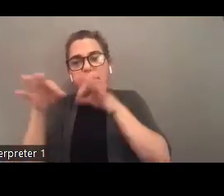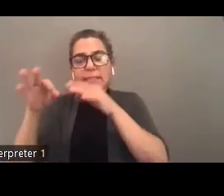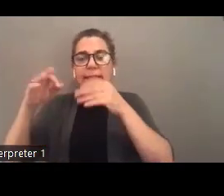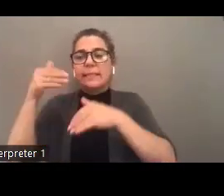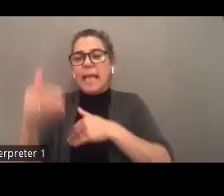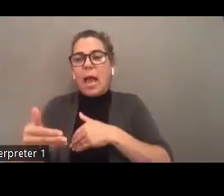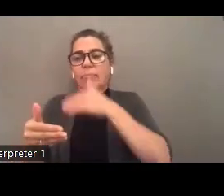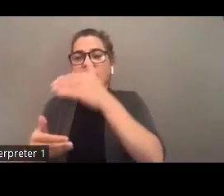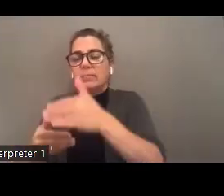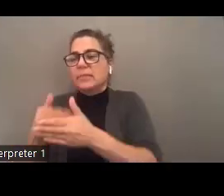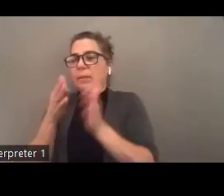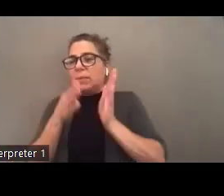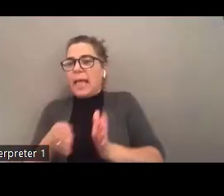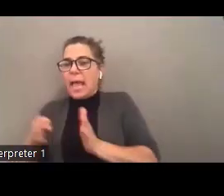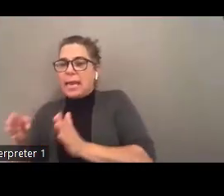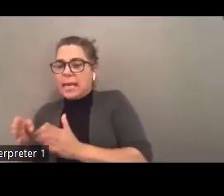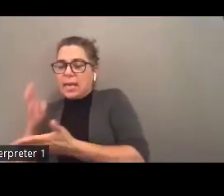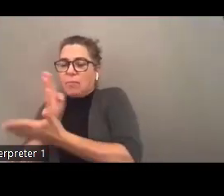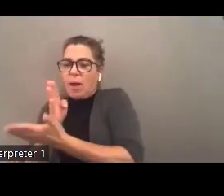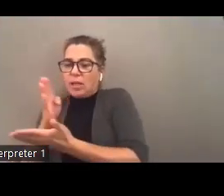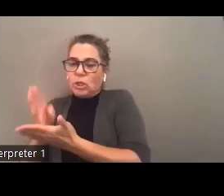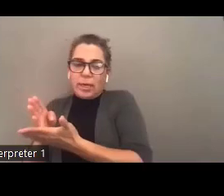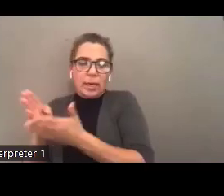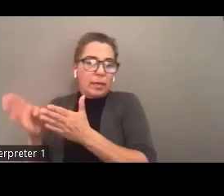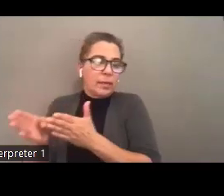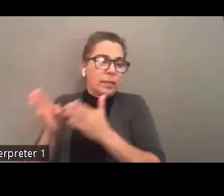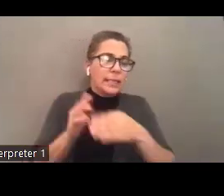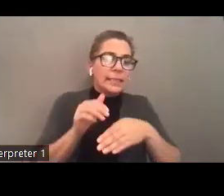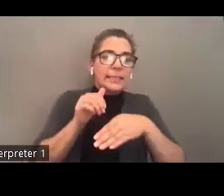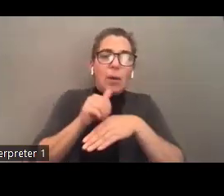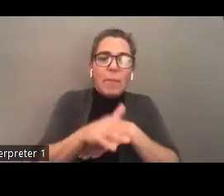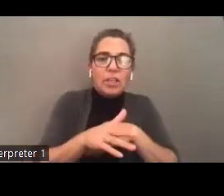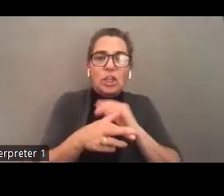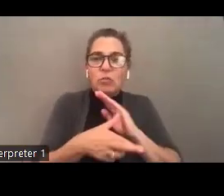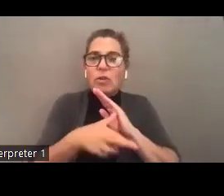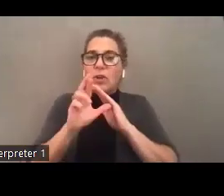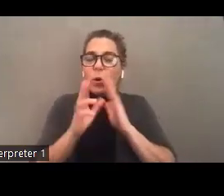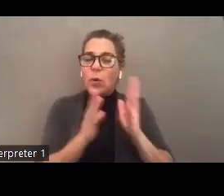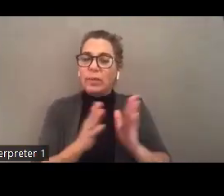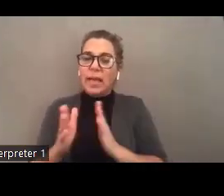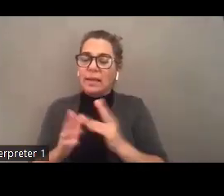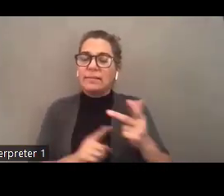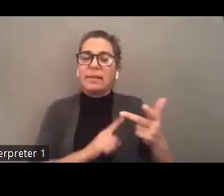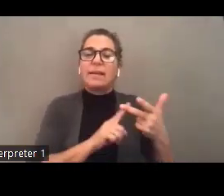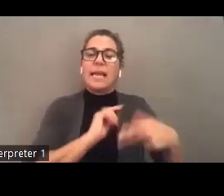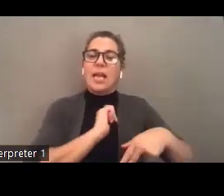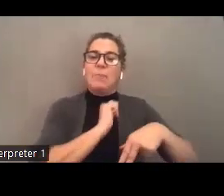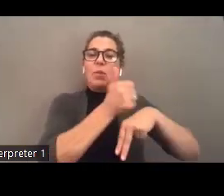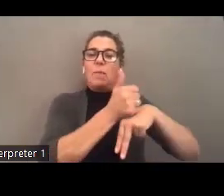and budgeting to submission and review of plans, and finally implementing your DMS plan.